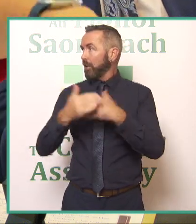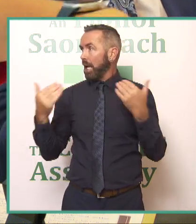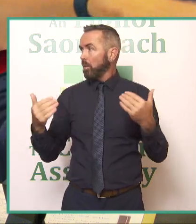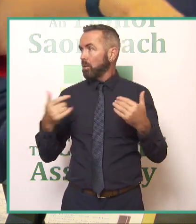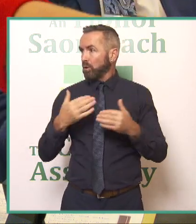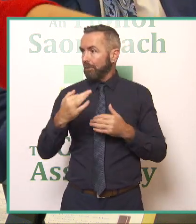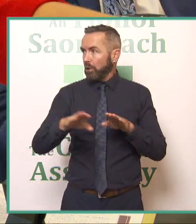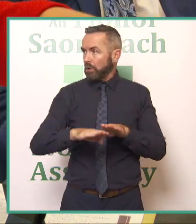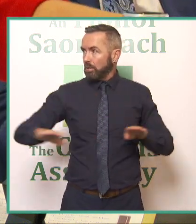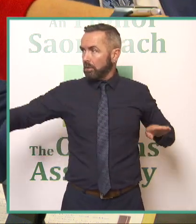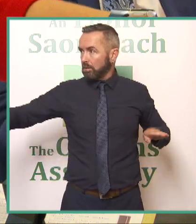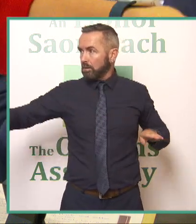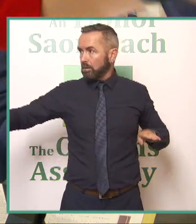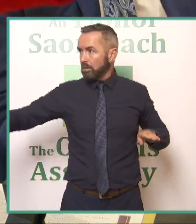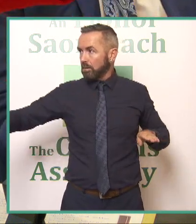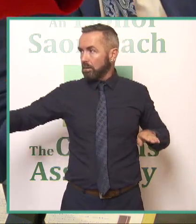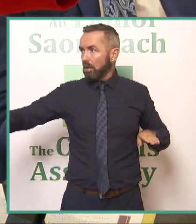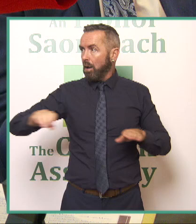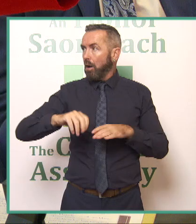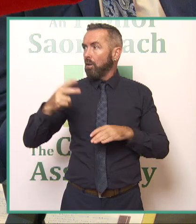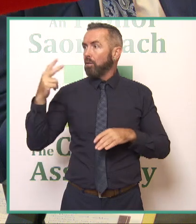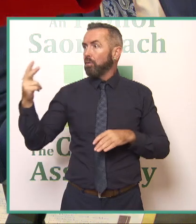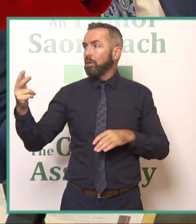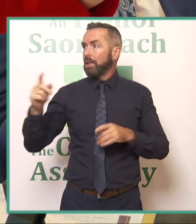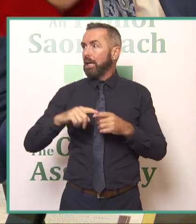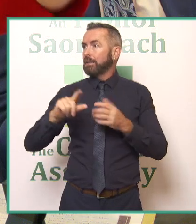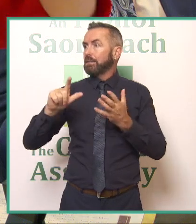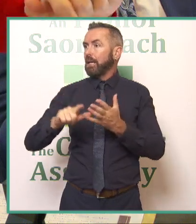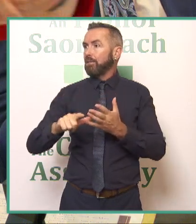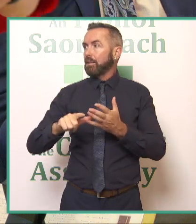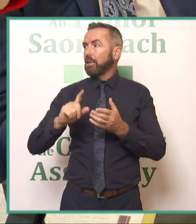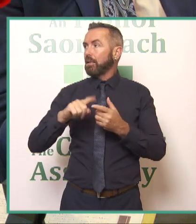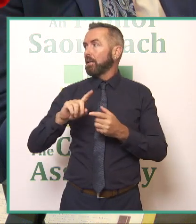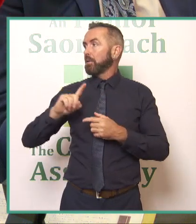um so Stephen is here on three and we've got Louise on seven and then I'll come over to five